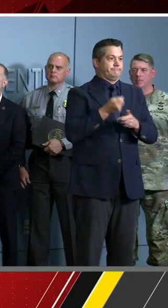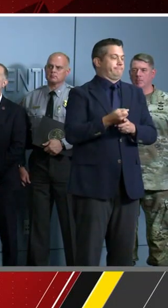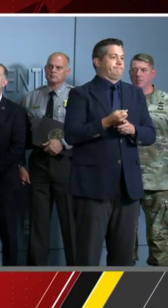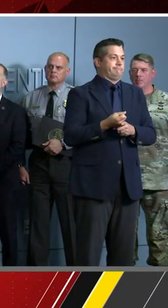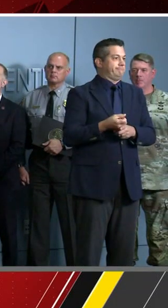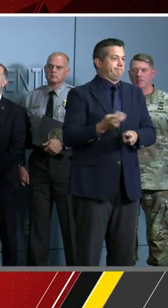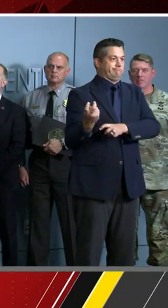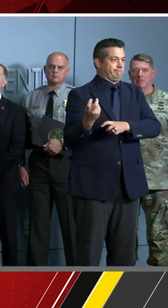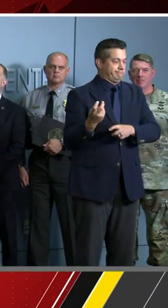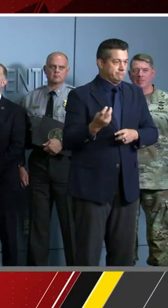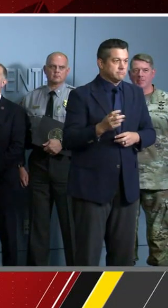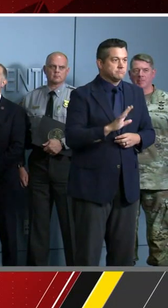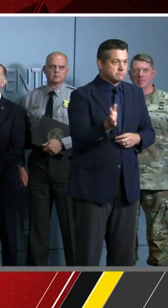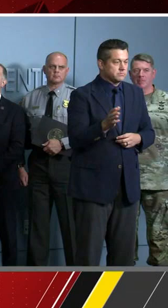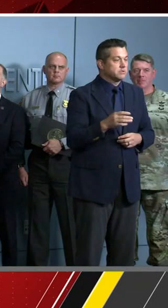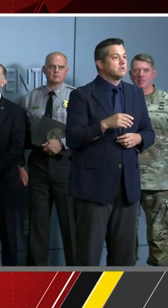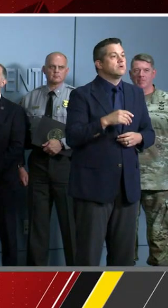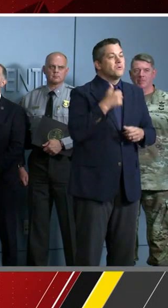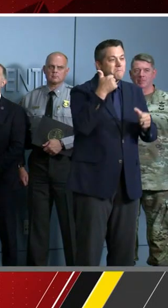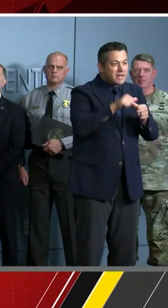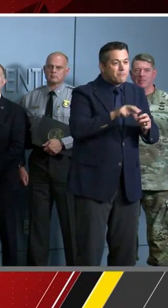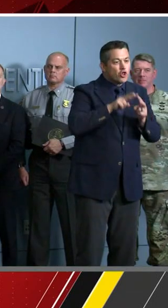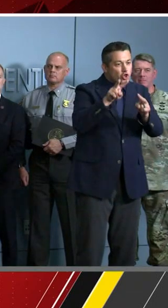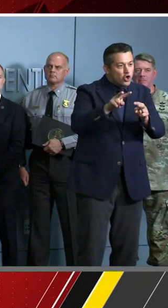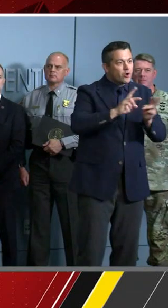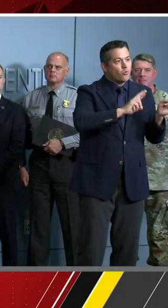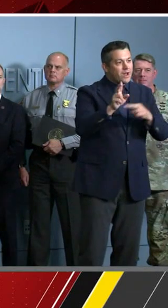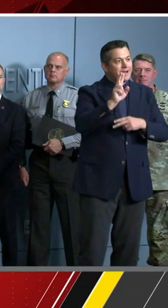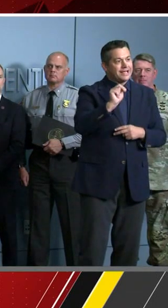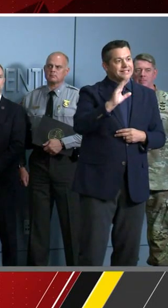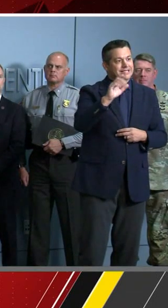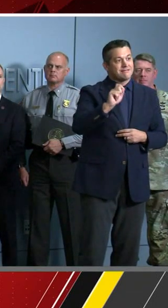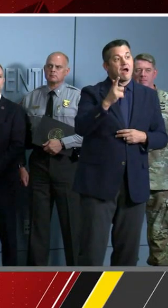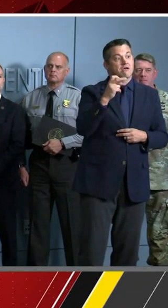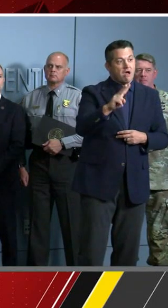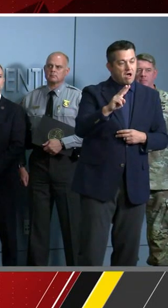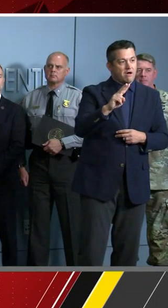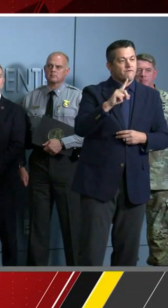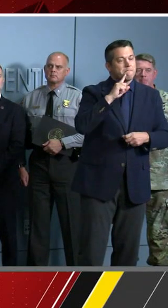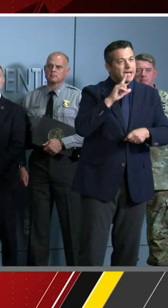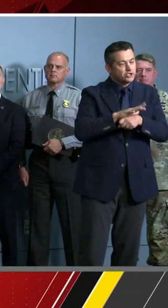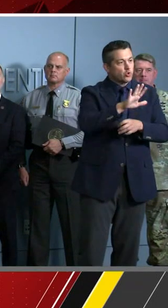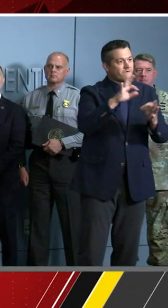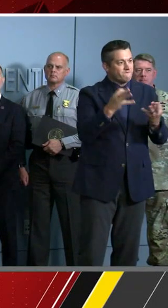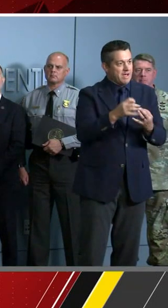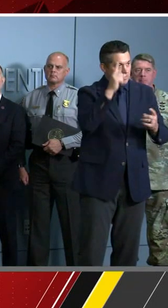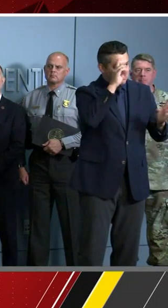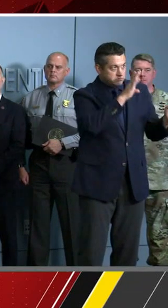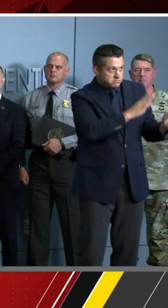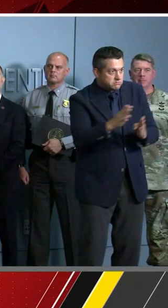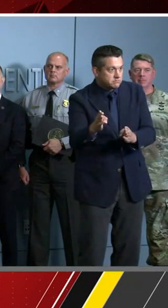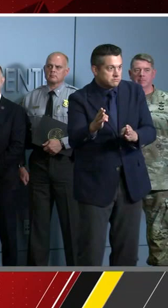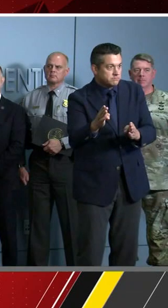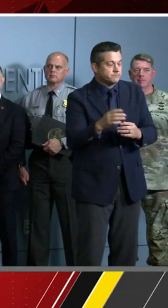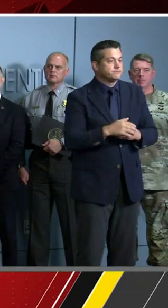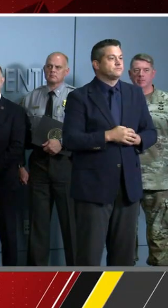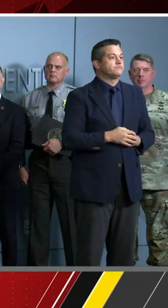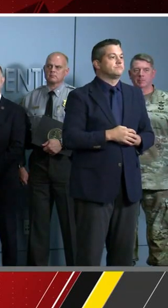dot gov is your source for emergency preparedness information to make sure your